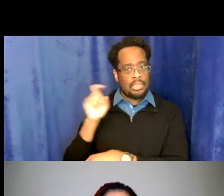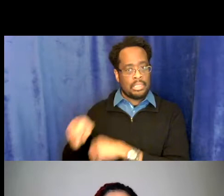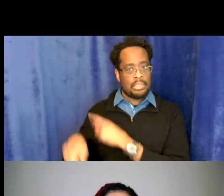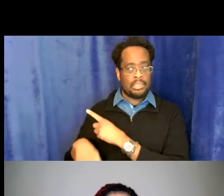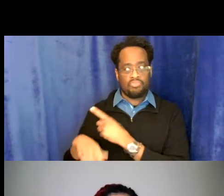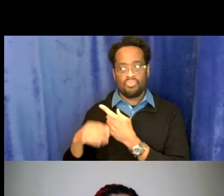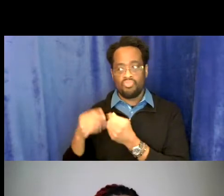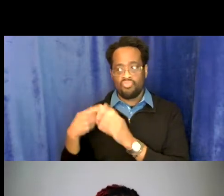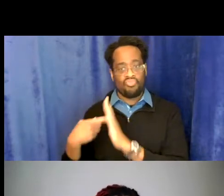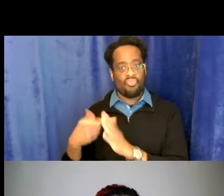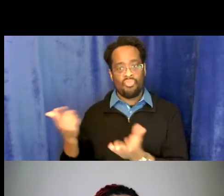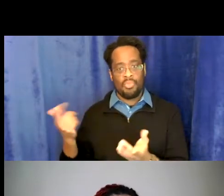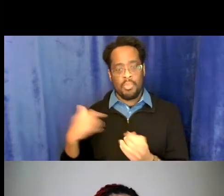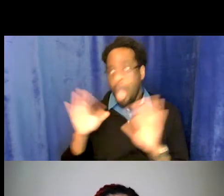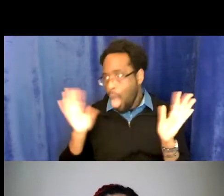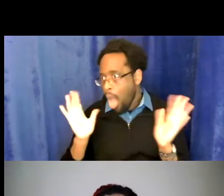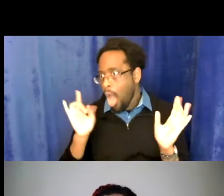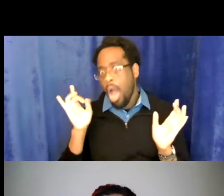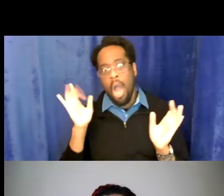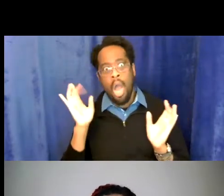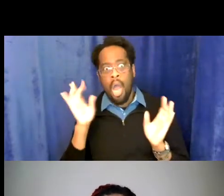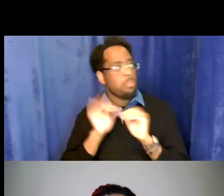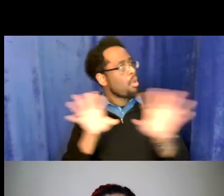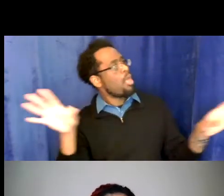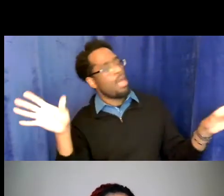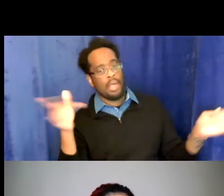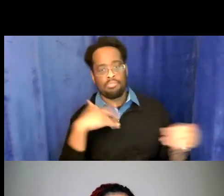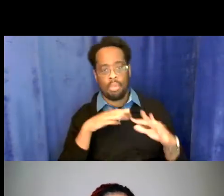the black black school this one specifically for the school in Texas and people have just